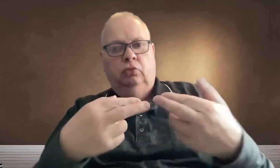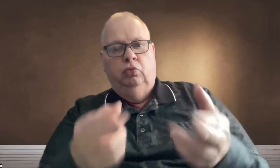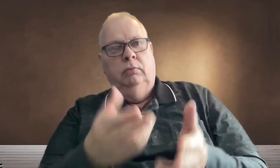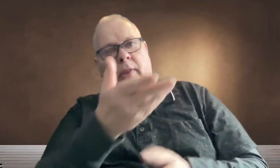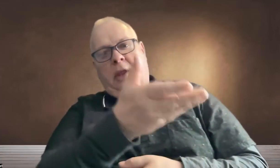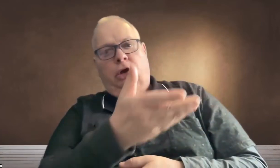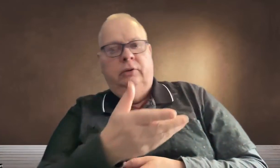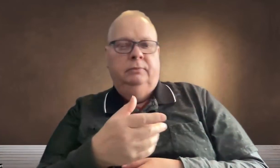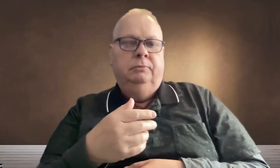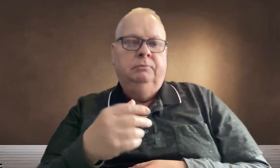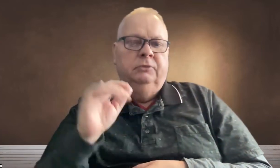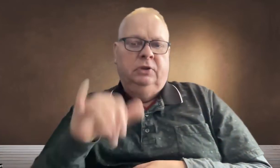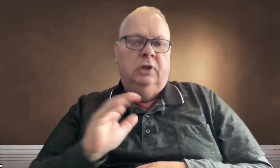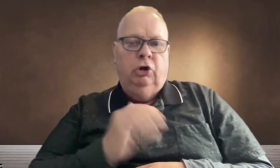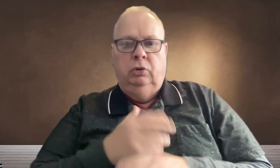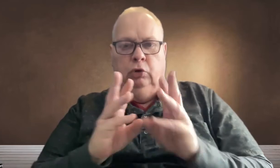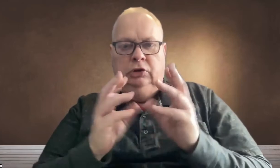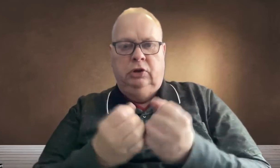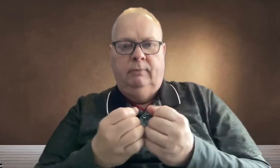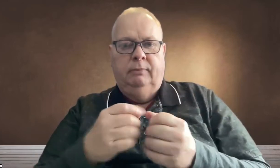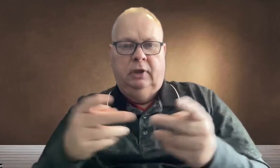You'll see a room, thats where the workshop will be.